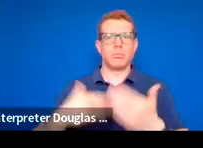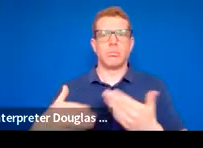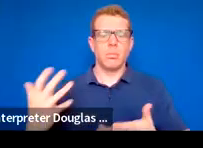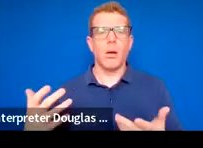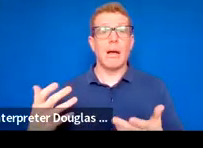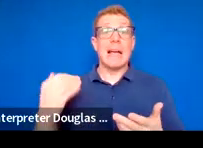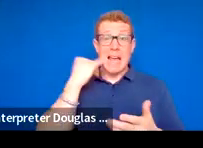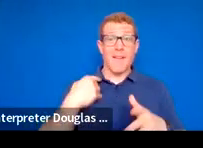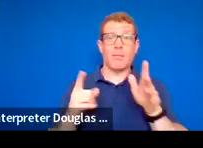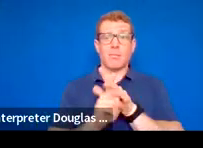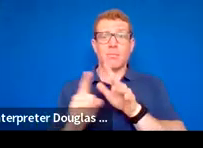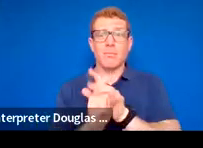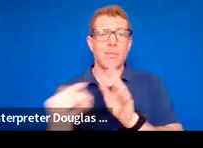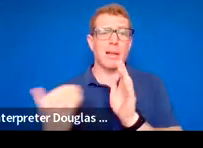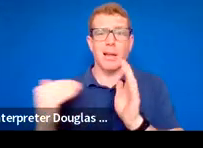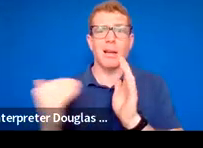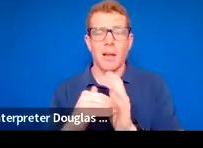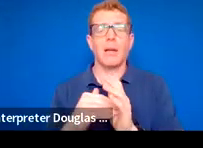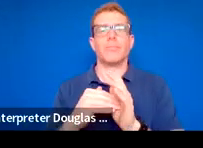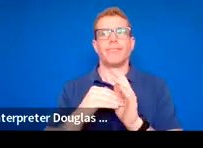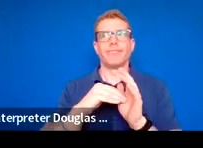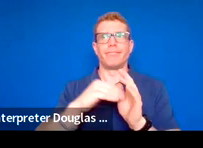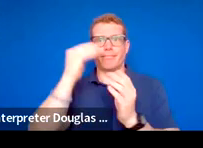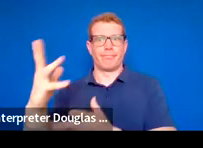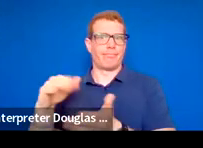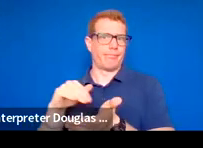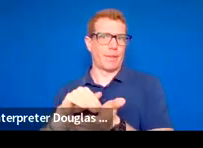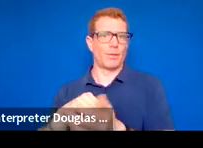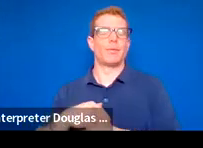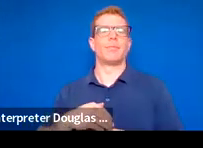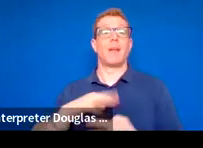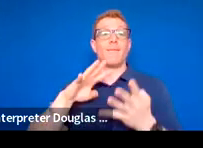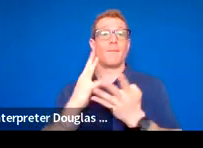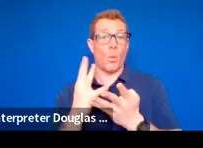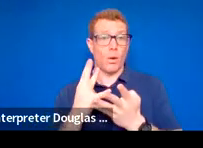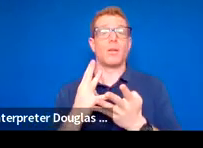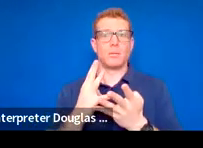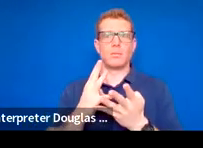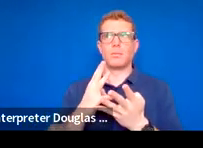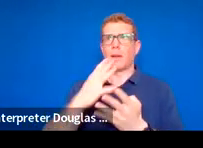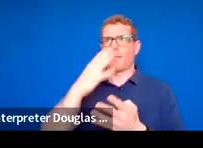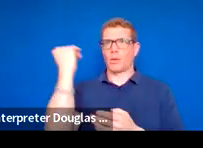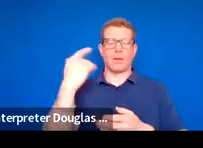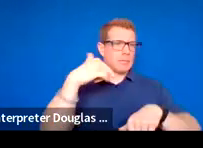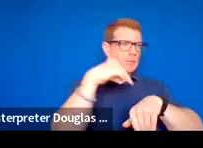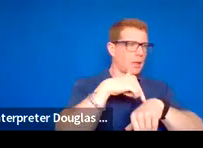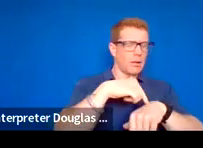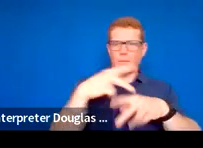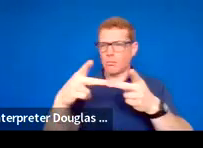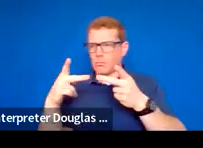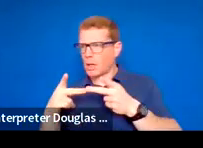And really and truly, this is a scary situation for anyone who's driving, and they're going to their normal place on a regular basis.